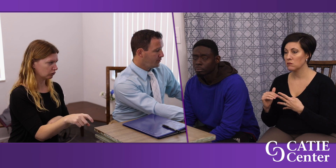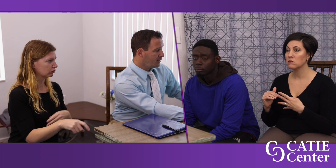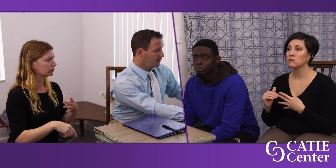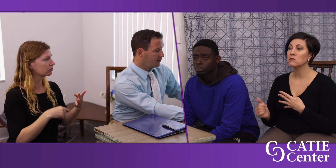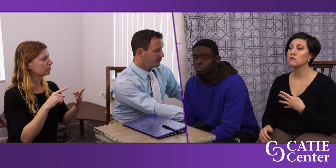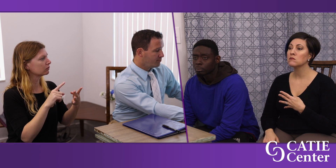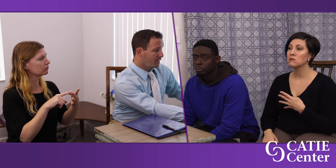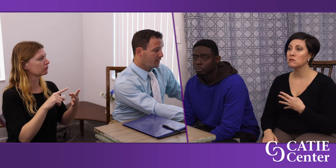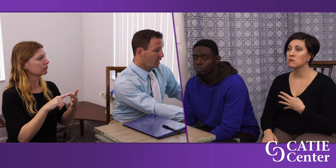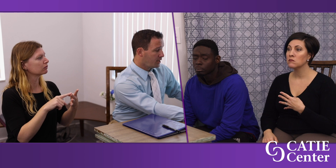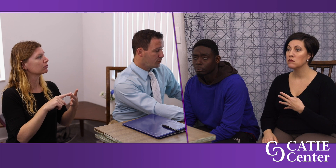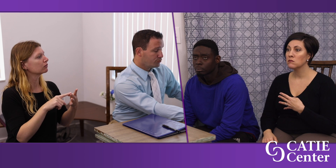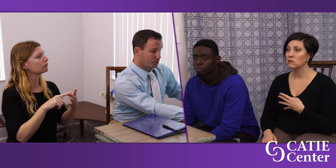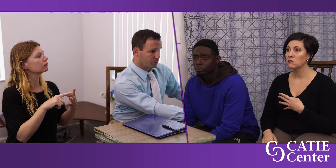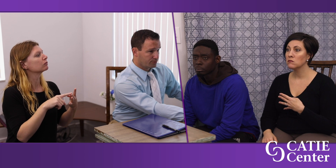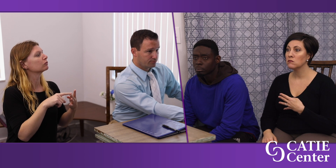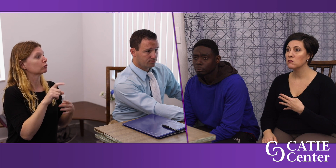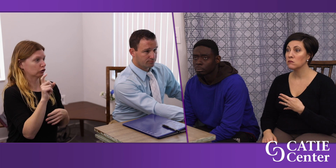B) make a U-turn